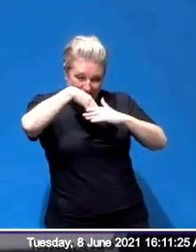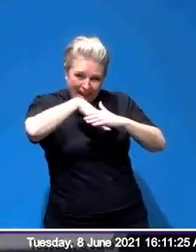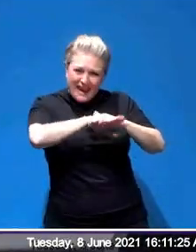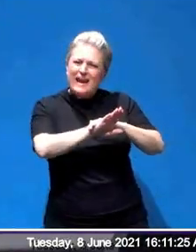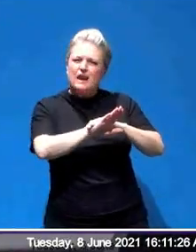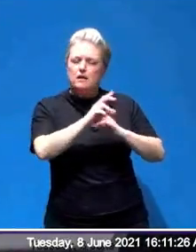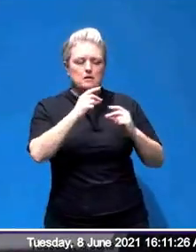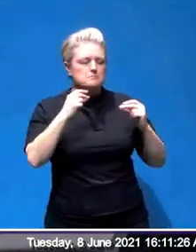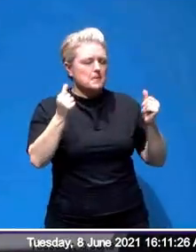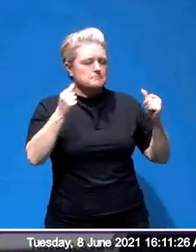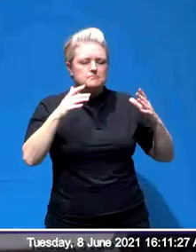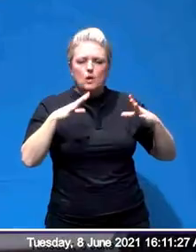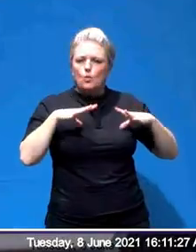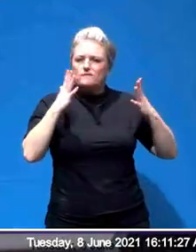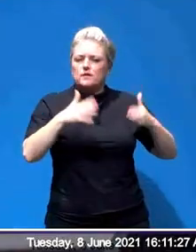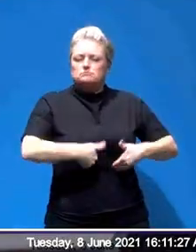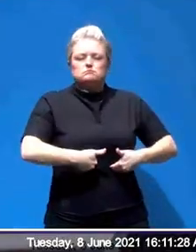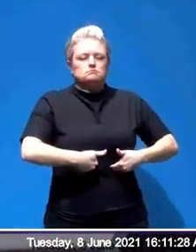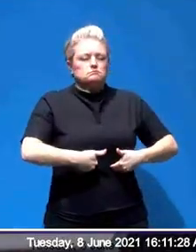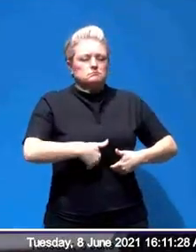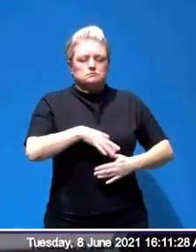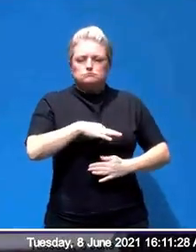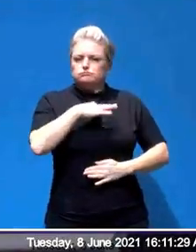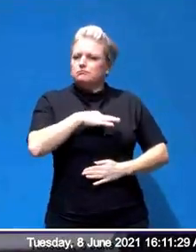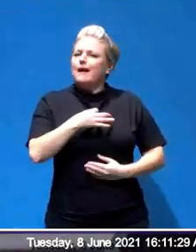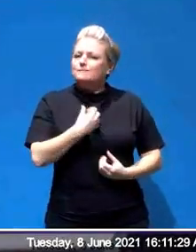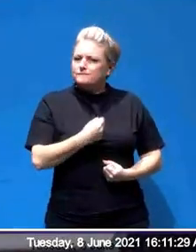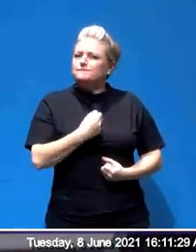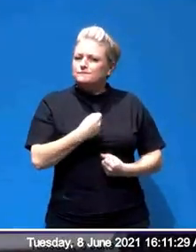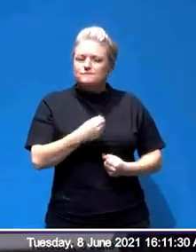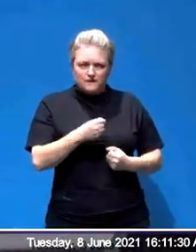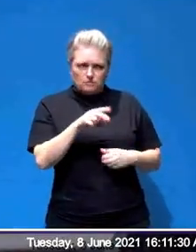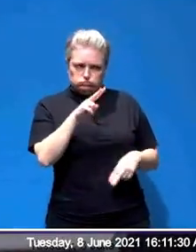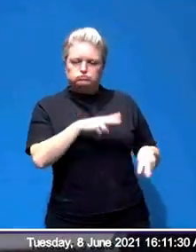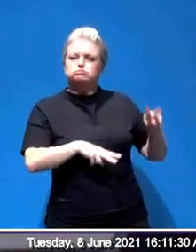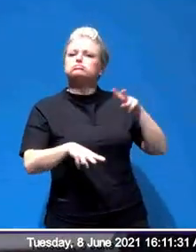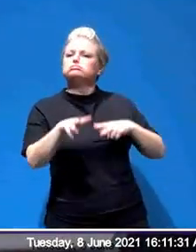people in the homes, looking at their appearance, taking onboard some of those